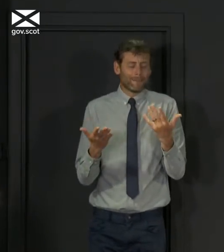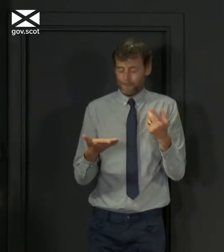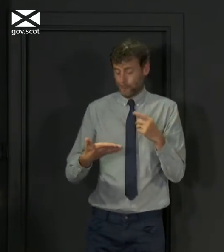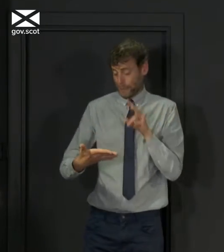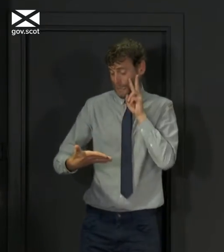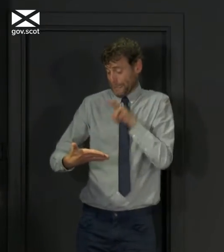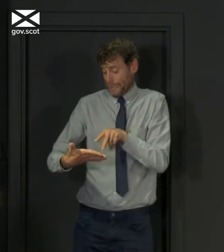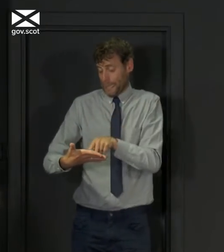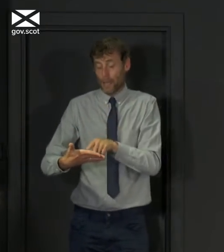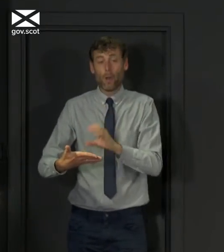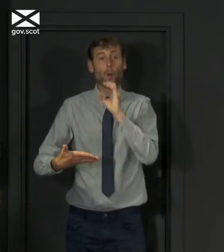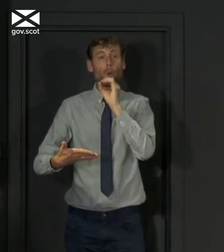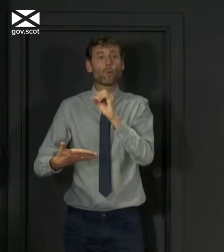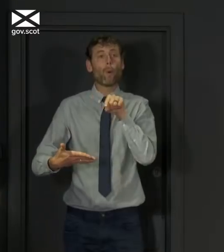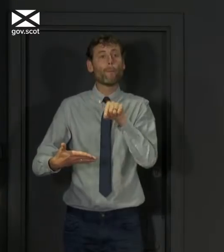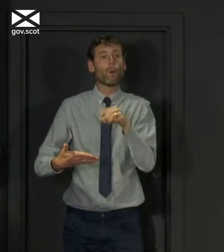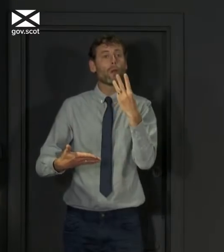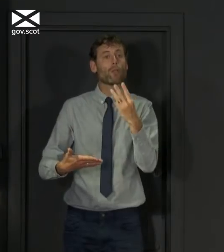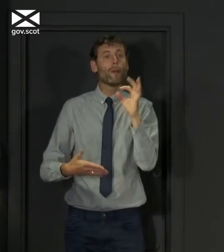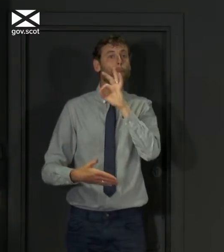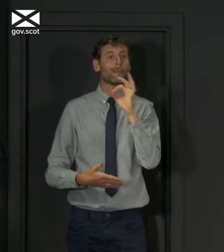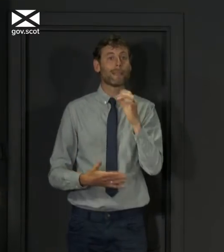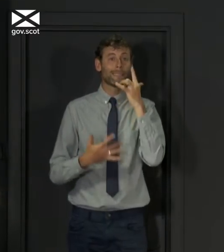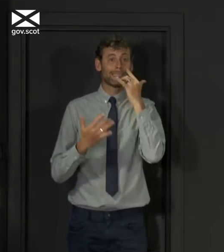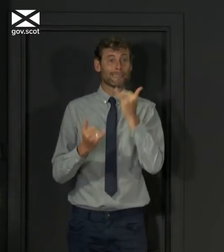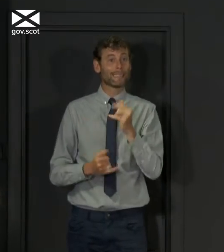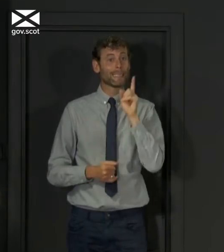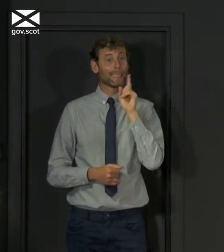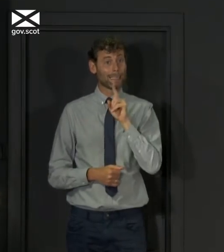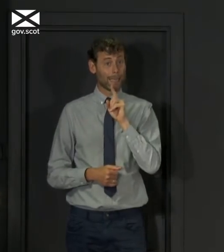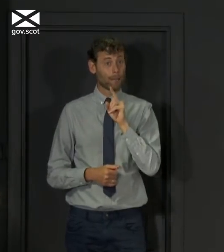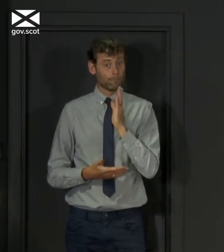today, 0.3 per cent of people tested yesterday were positive. So there is a tendency to think